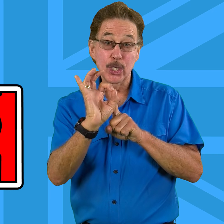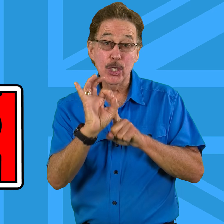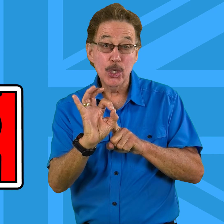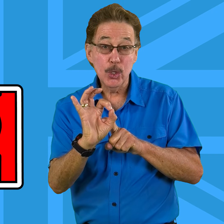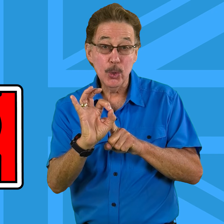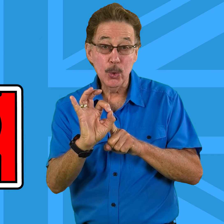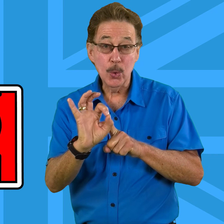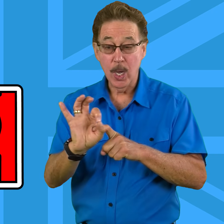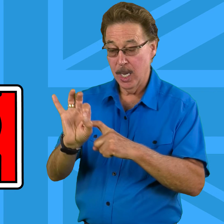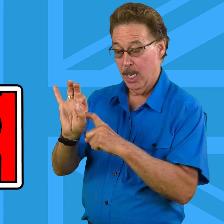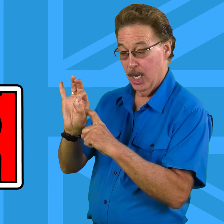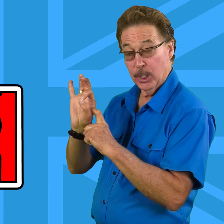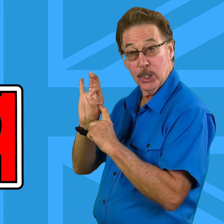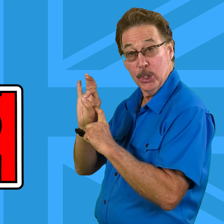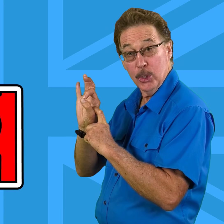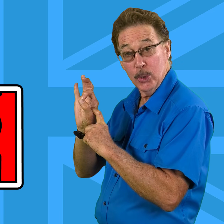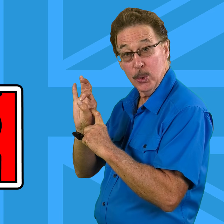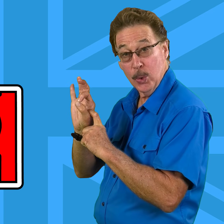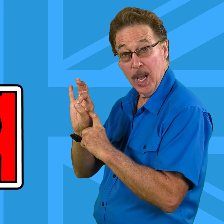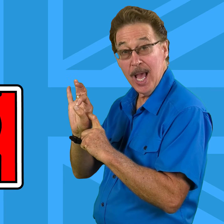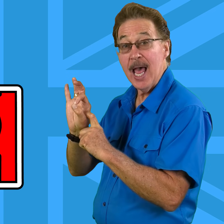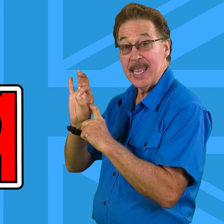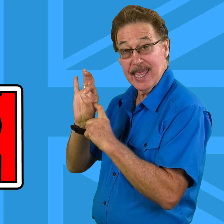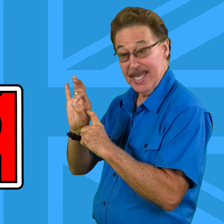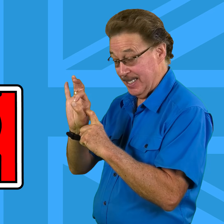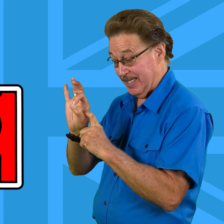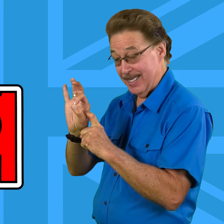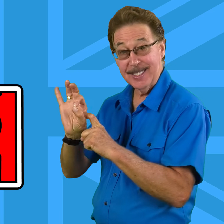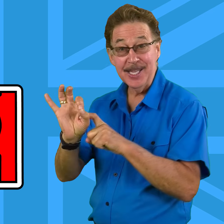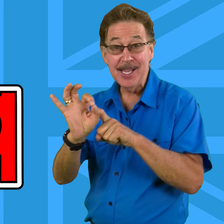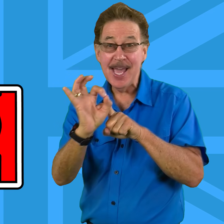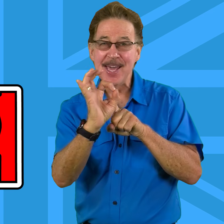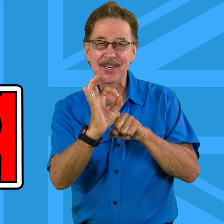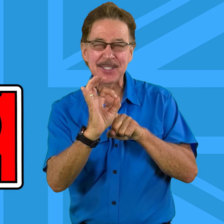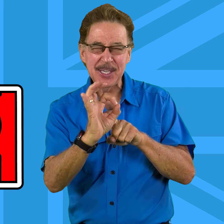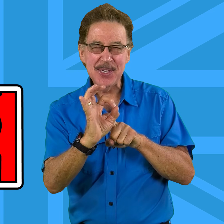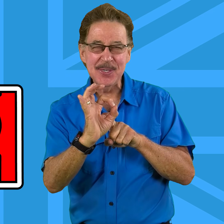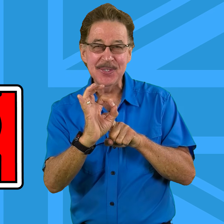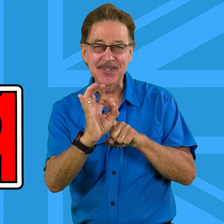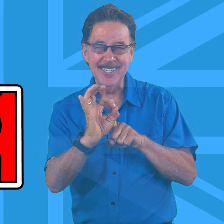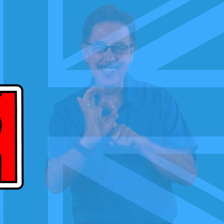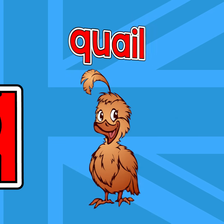Q, q, this is the letter q